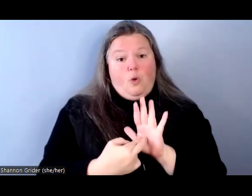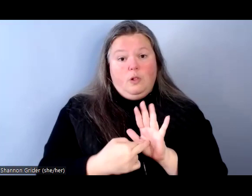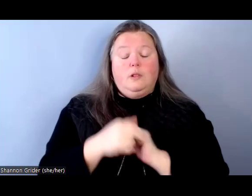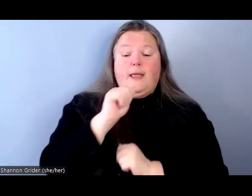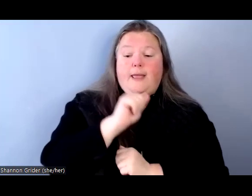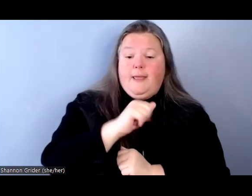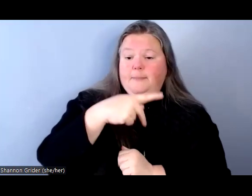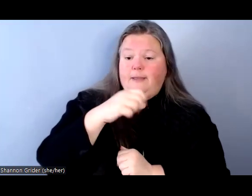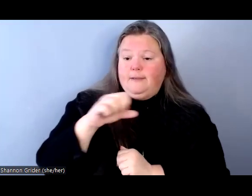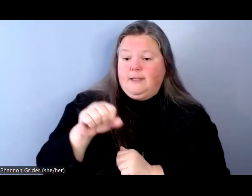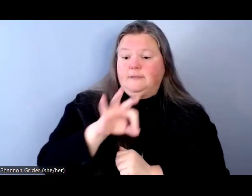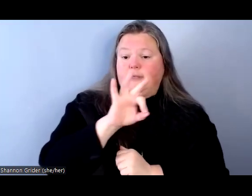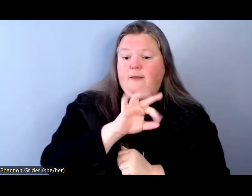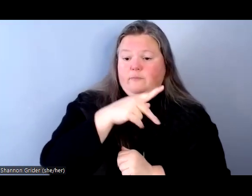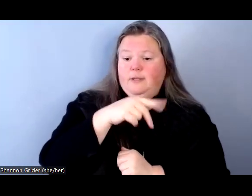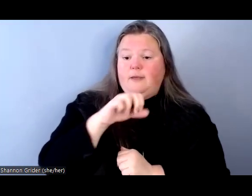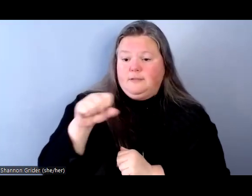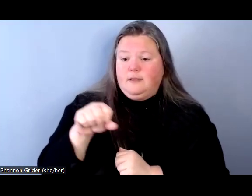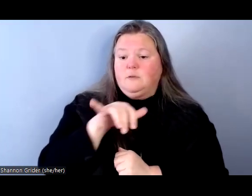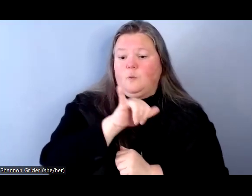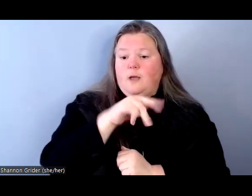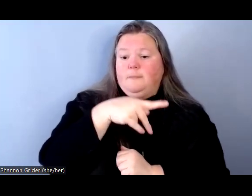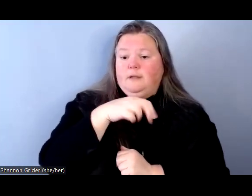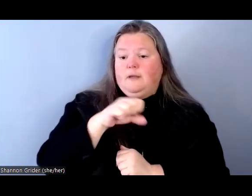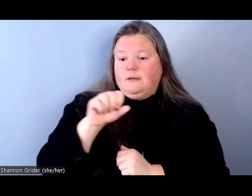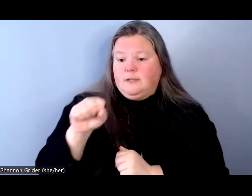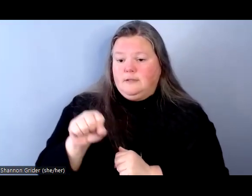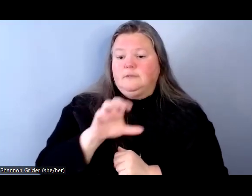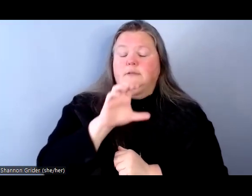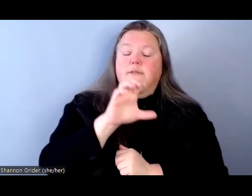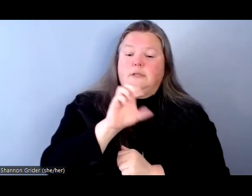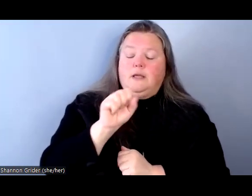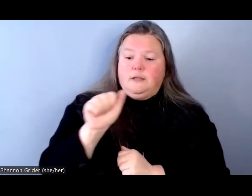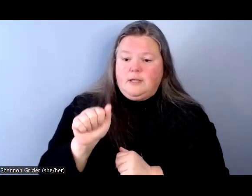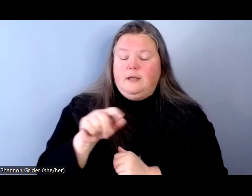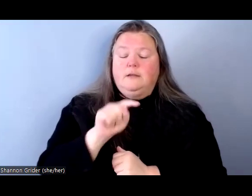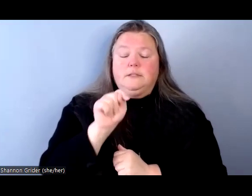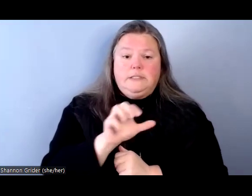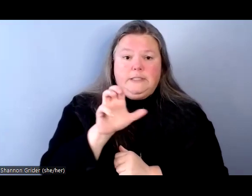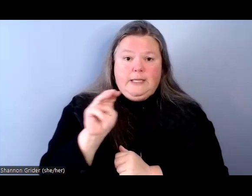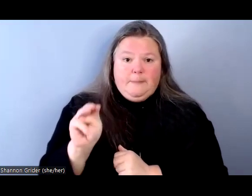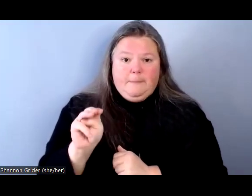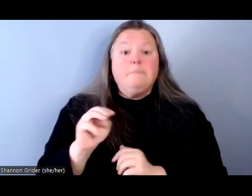APSS, FPSS, YPSS, CSA or TCM